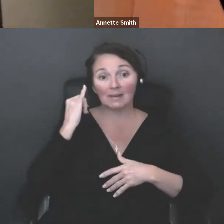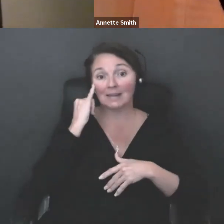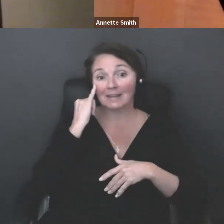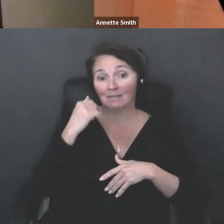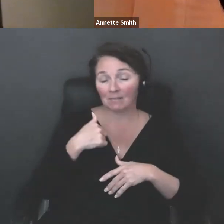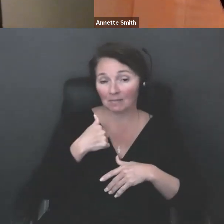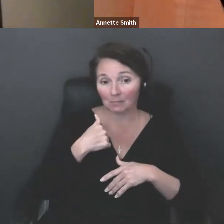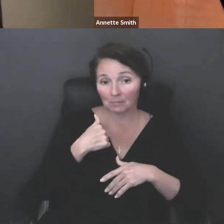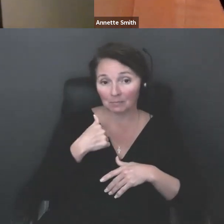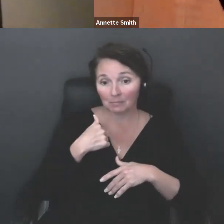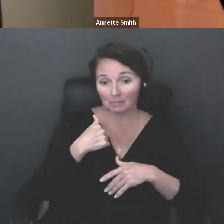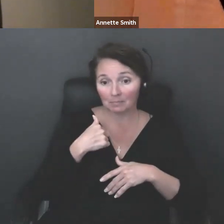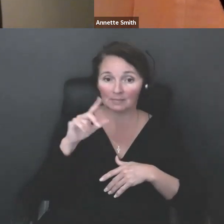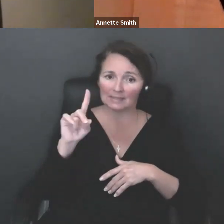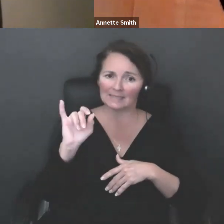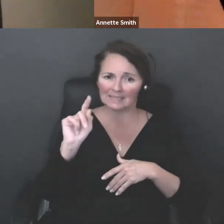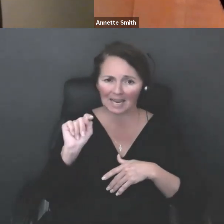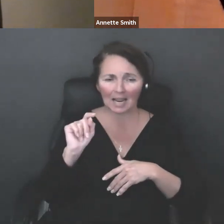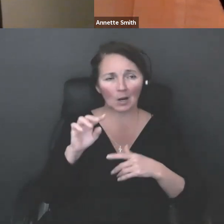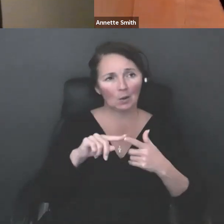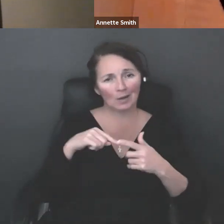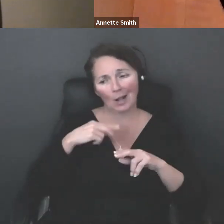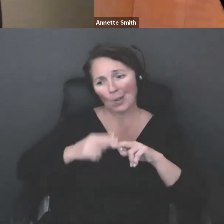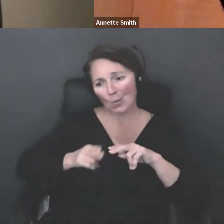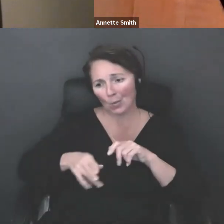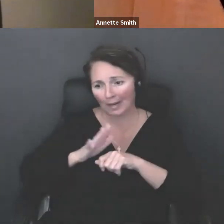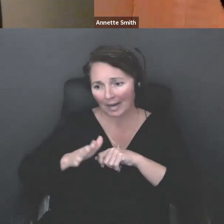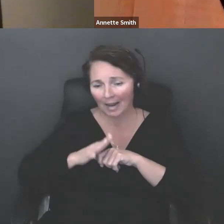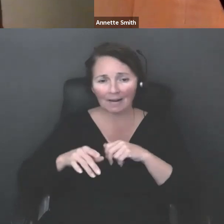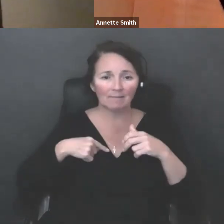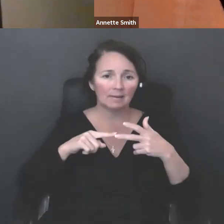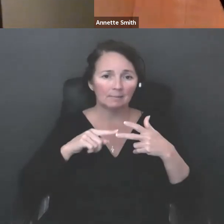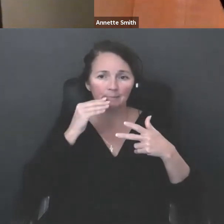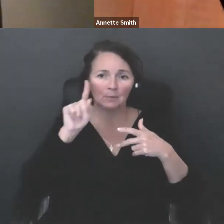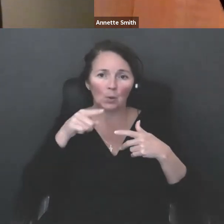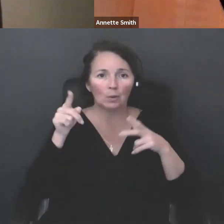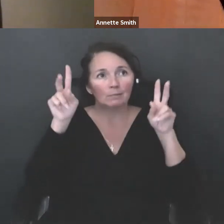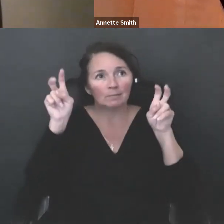are told, I've certainly had the experience of being told that if I